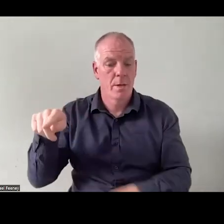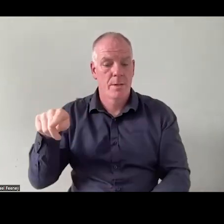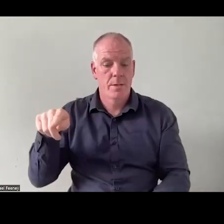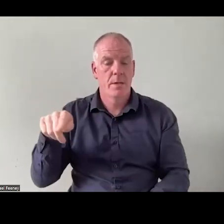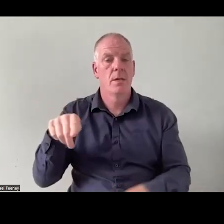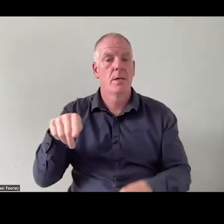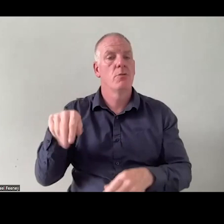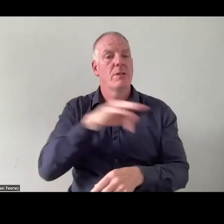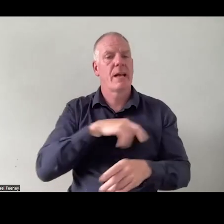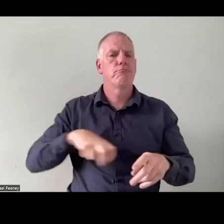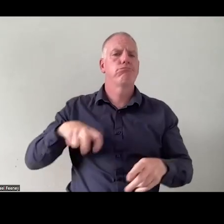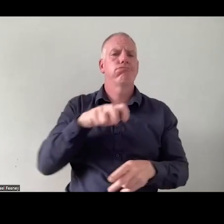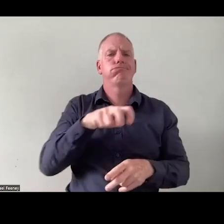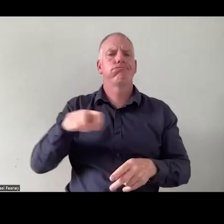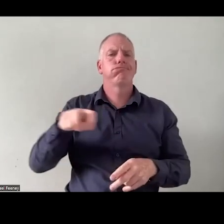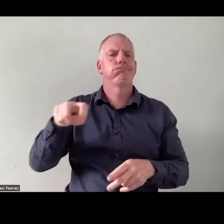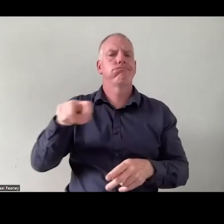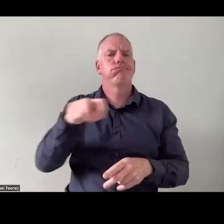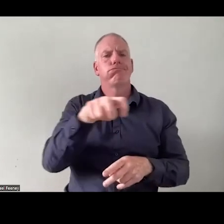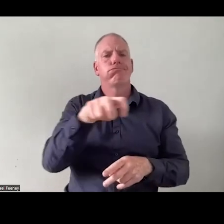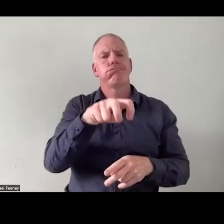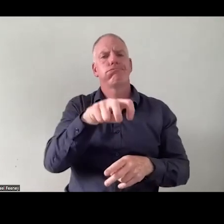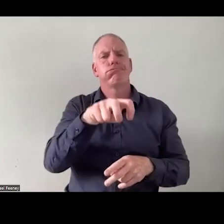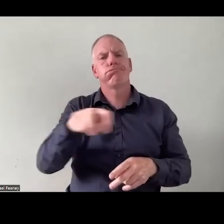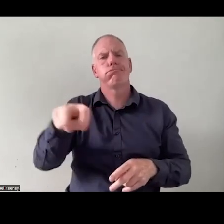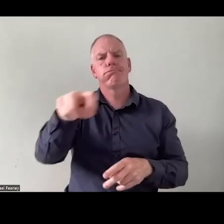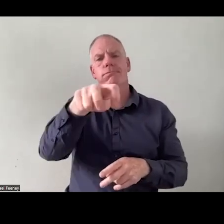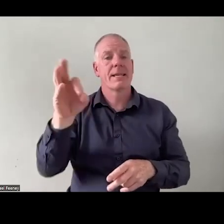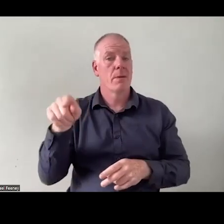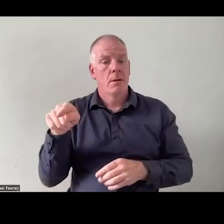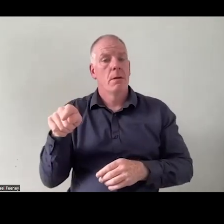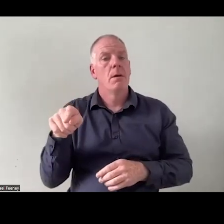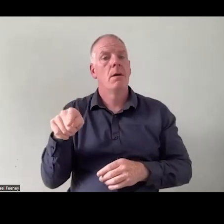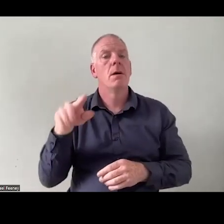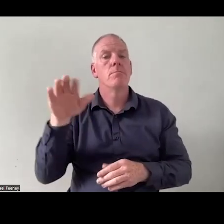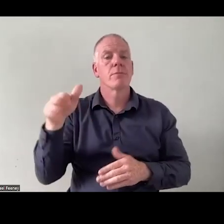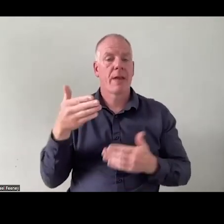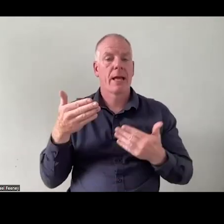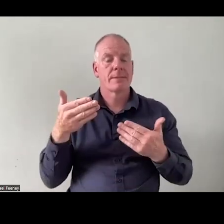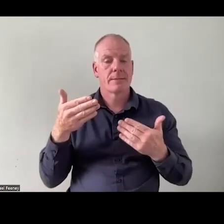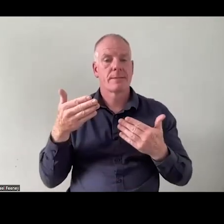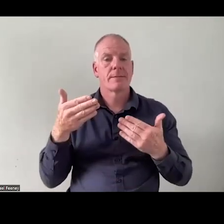as you worked your way around the gallery, you were given...